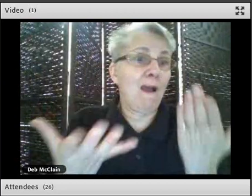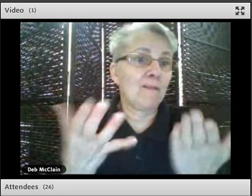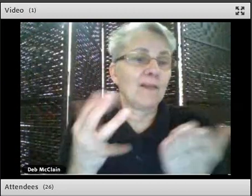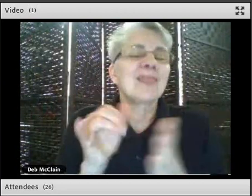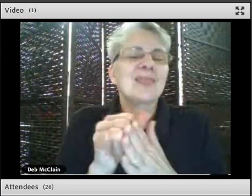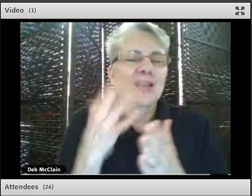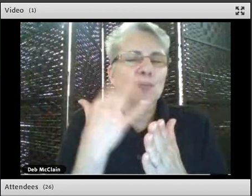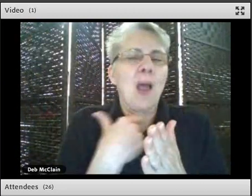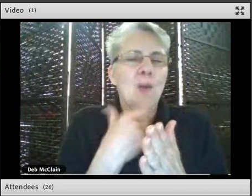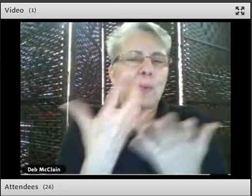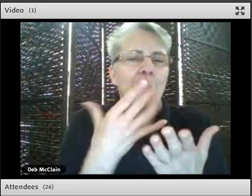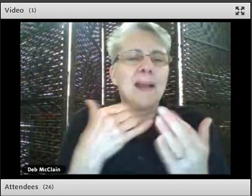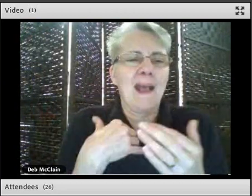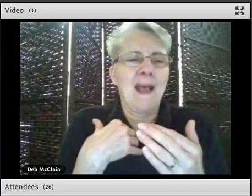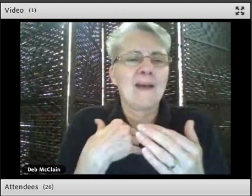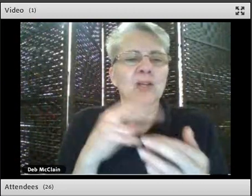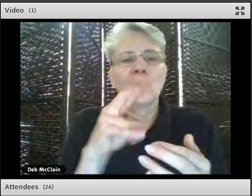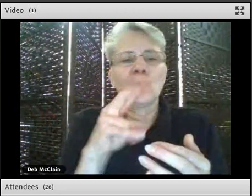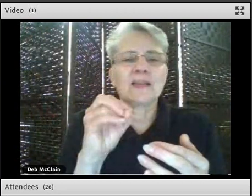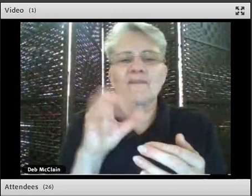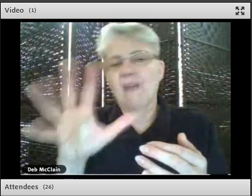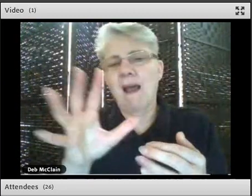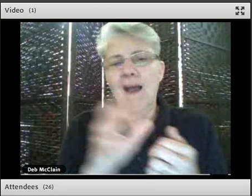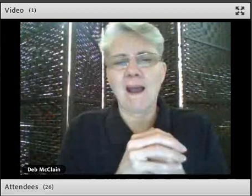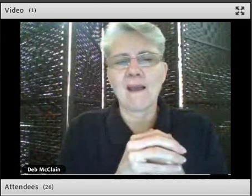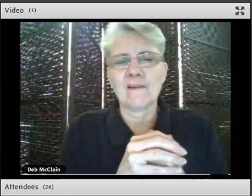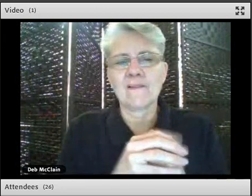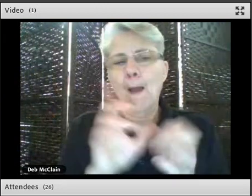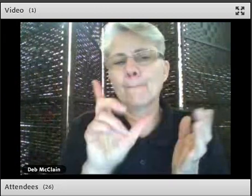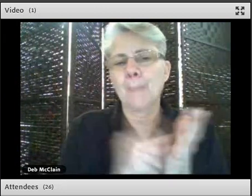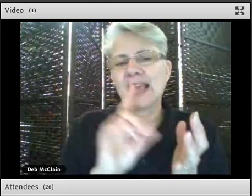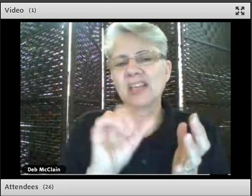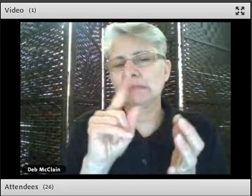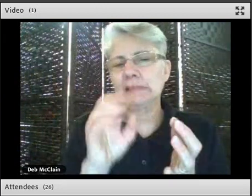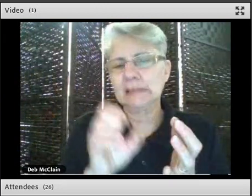for audio that was created in 1995.